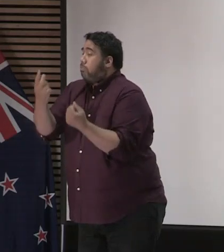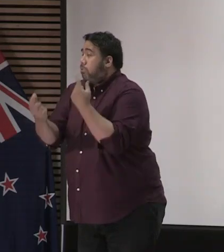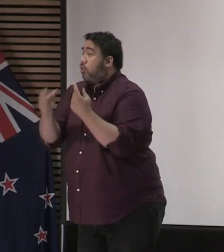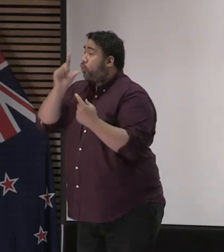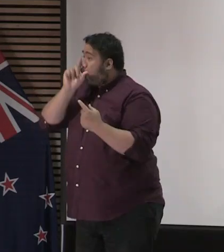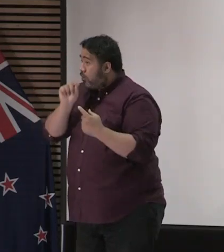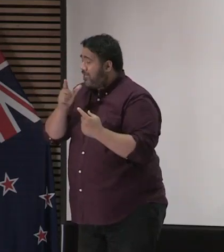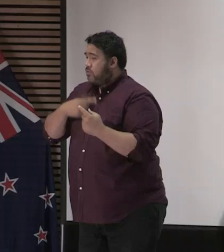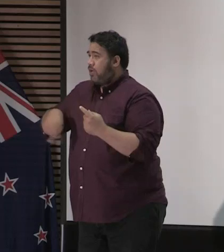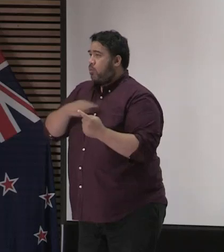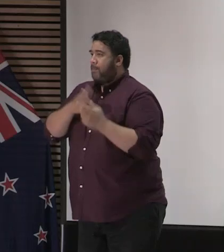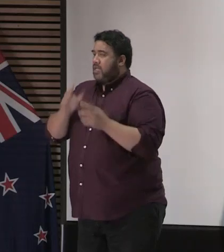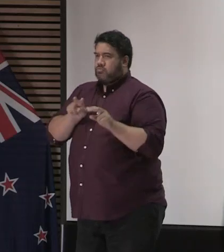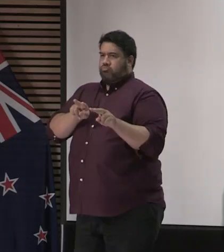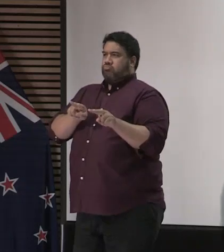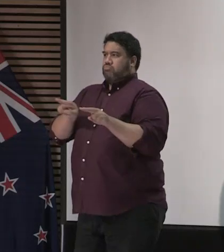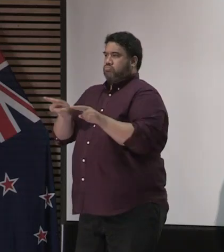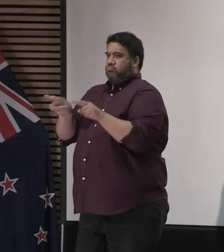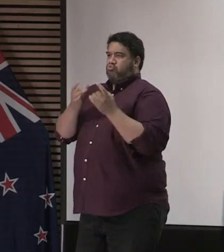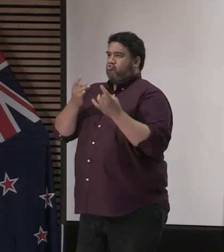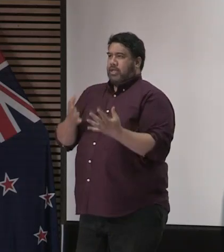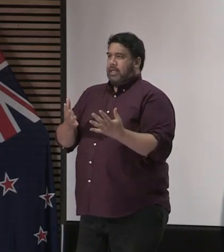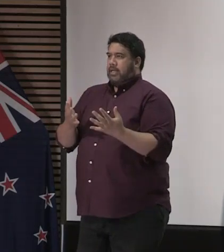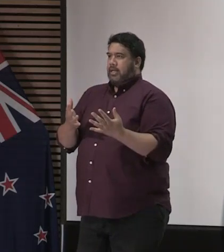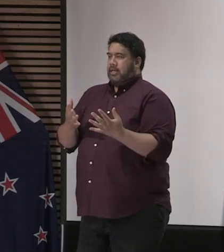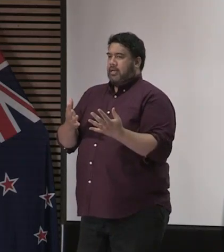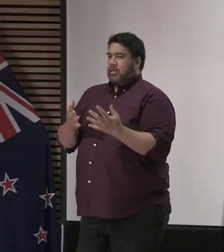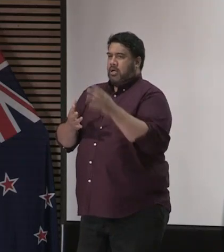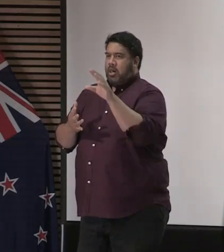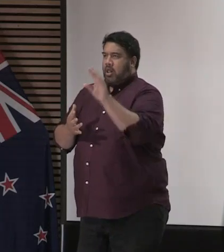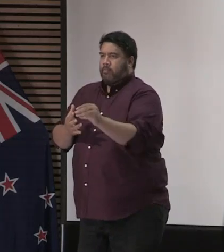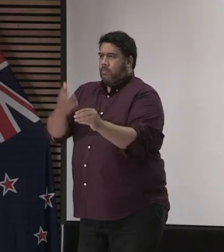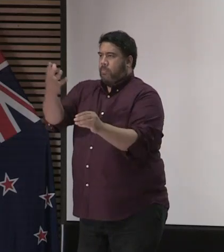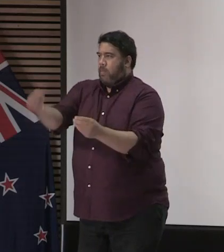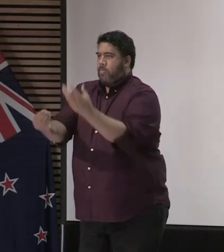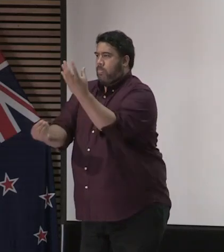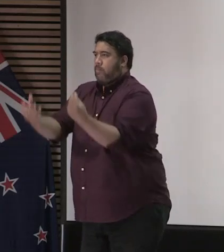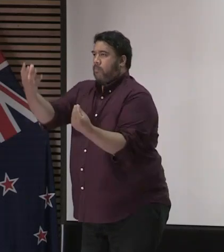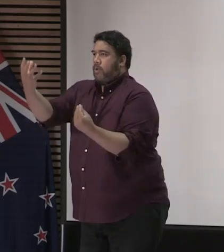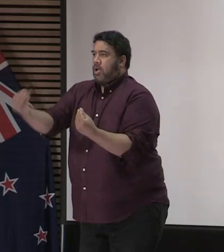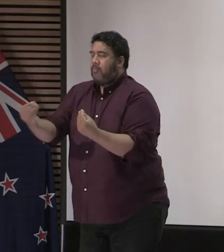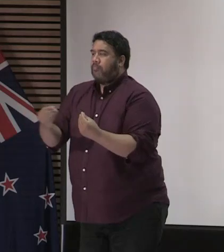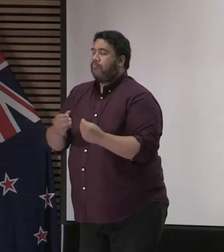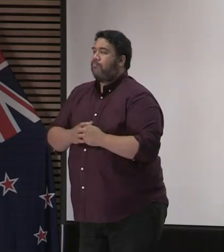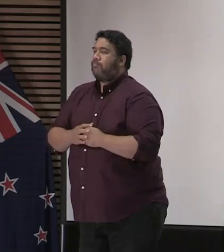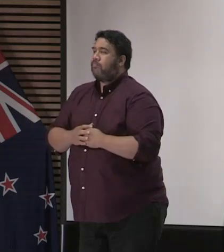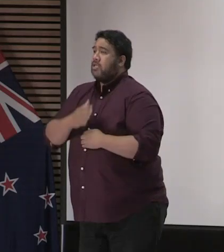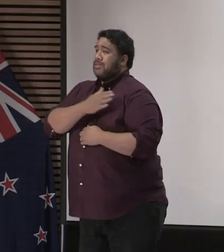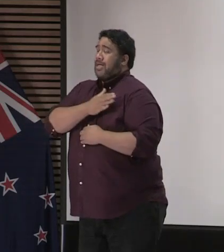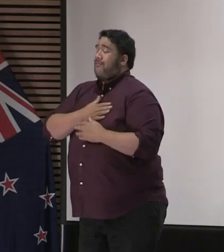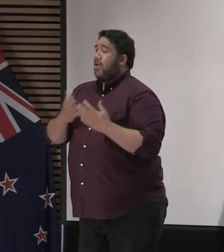today, we need to be even more vigilant at Level 3, to prevent any inadvertent